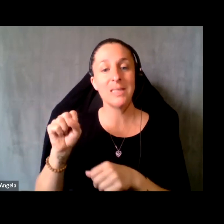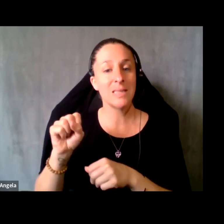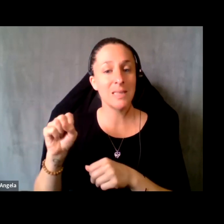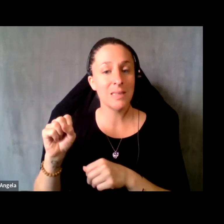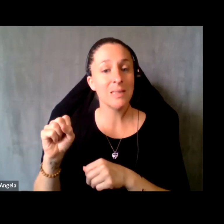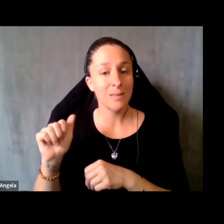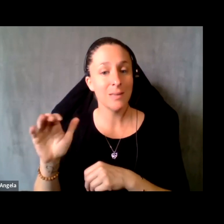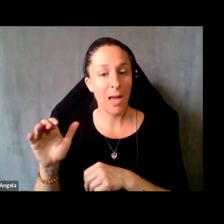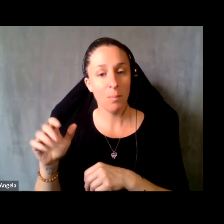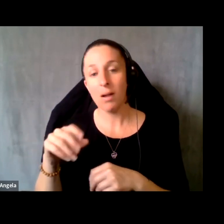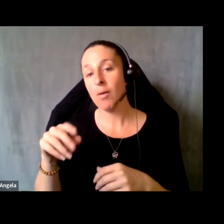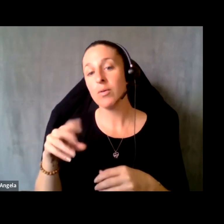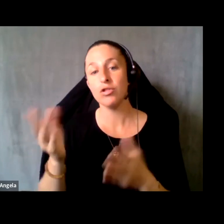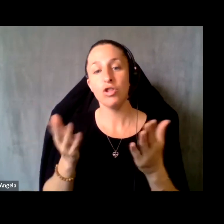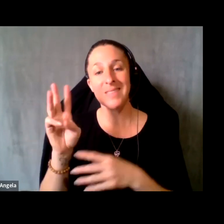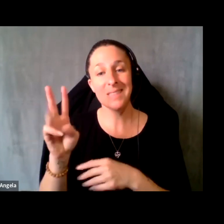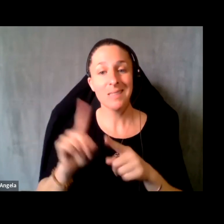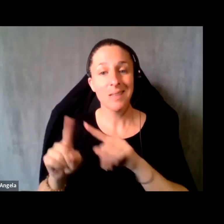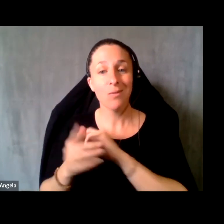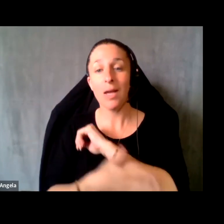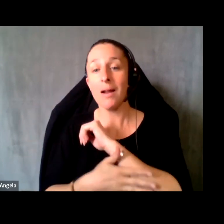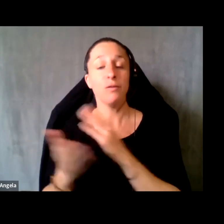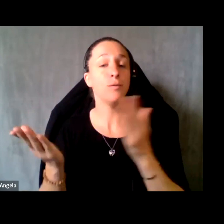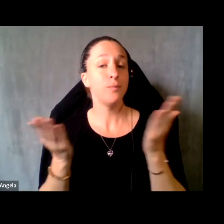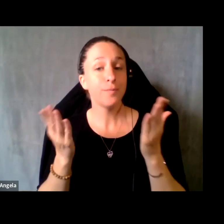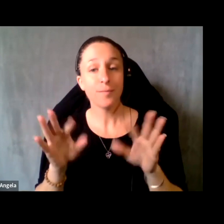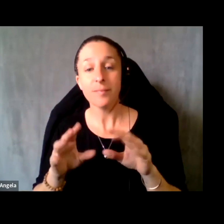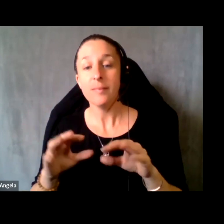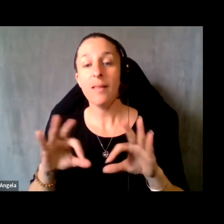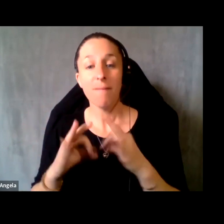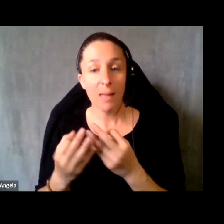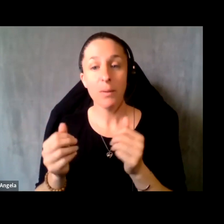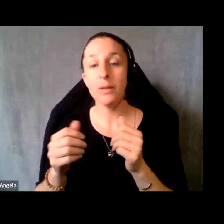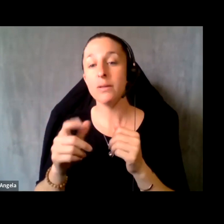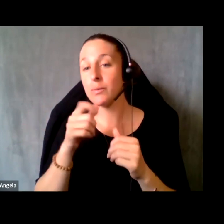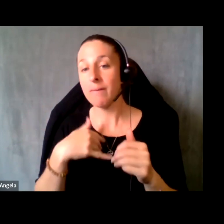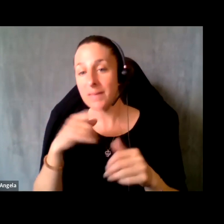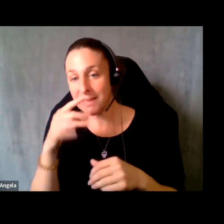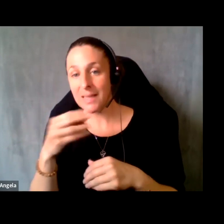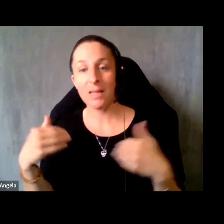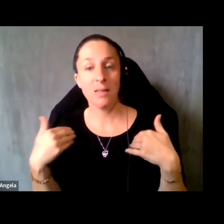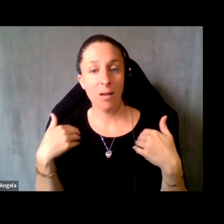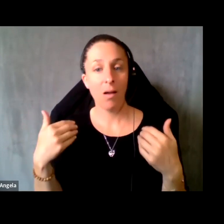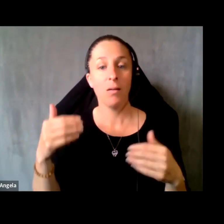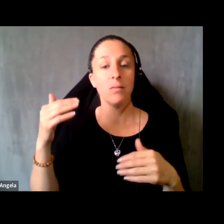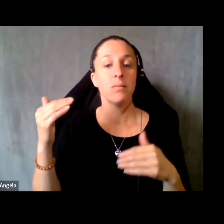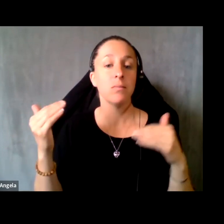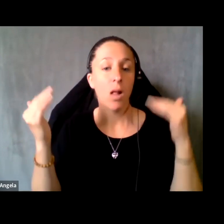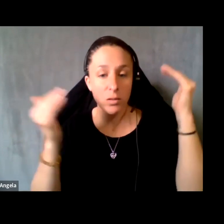6 counties, serving families with children and young adults with disabilities. It's very